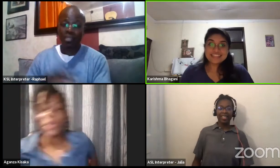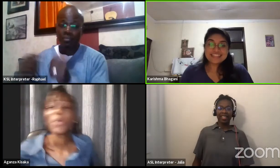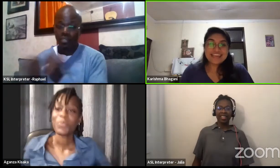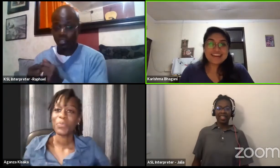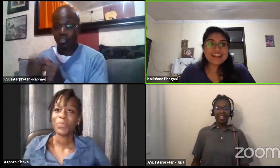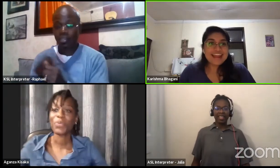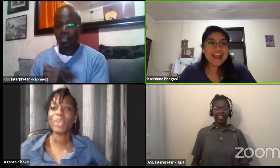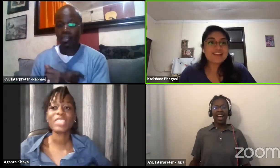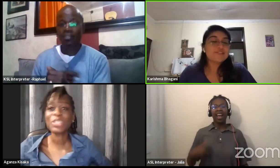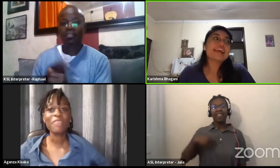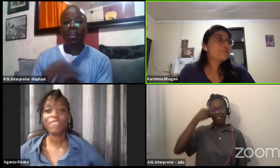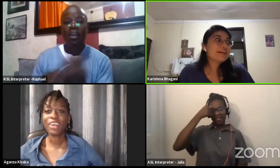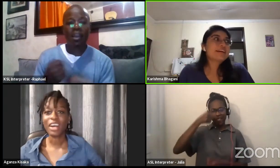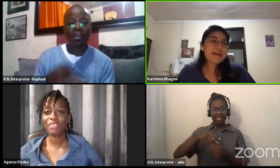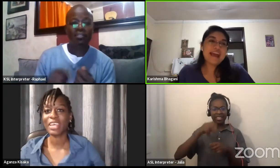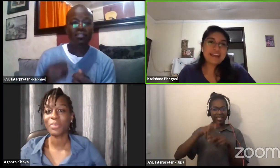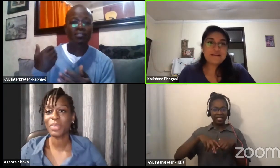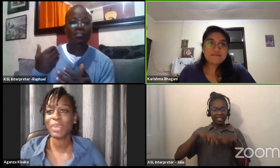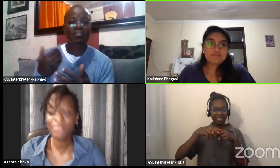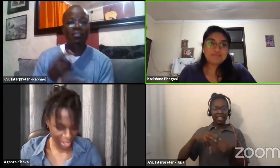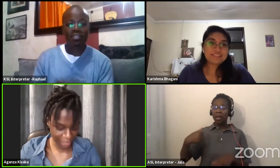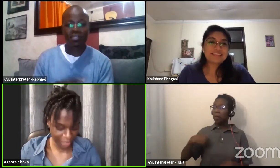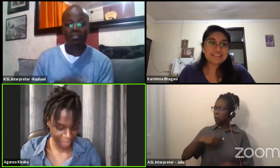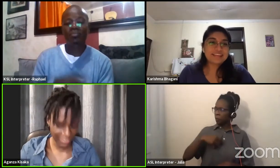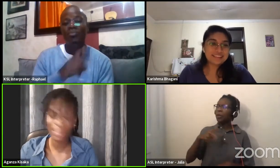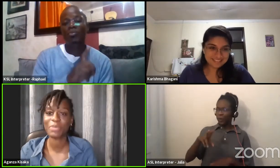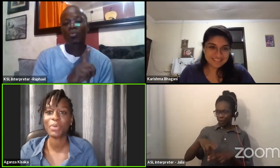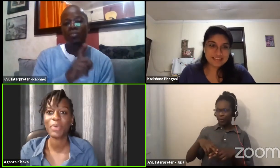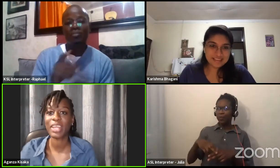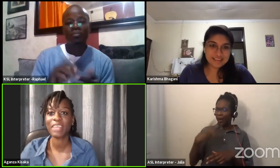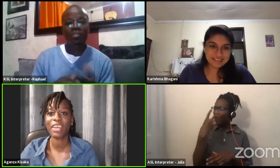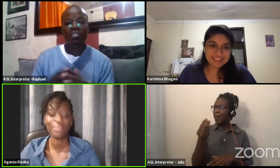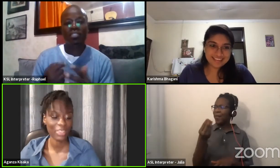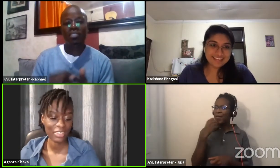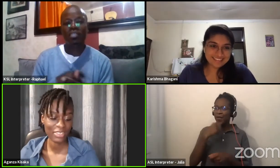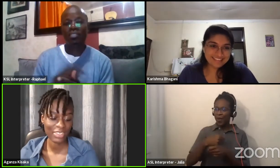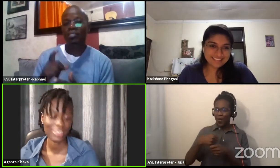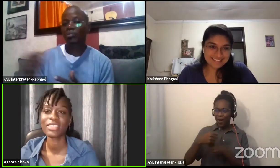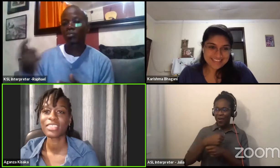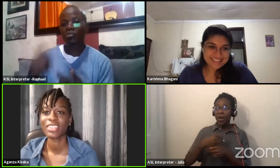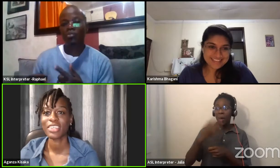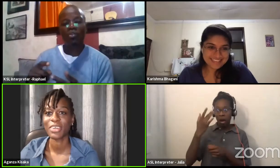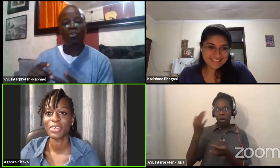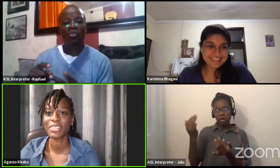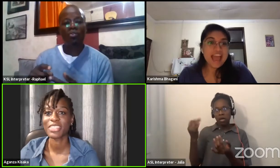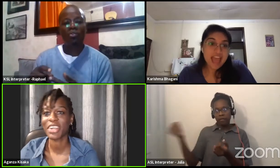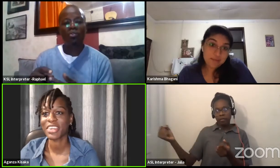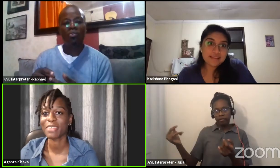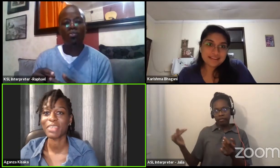I was just sitting there. We went for coffee because we were waiting for everything to just start, you know, start...